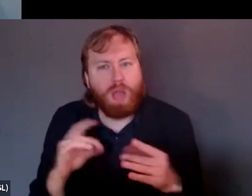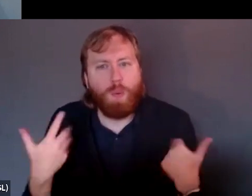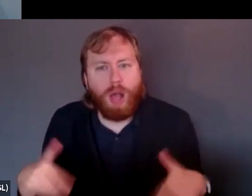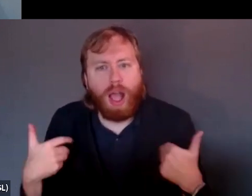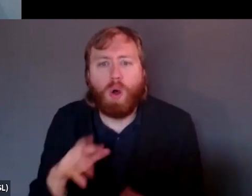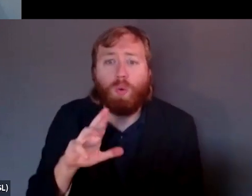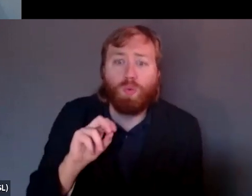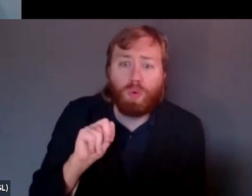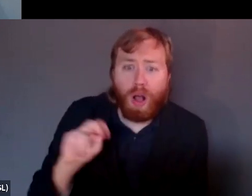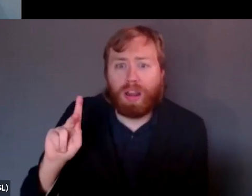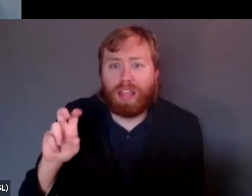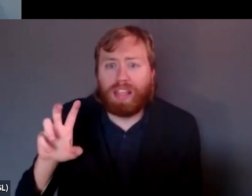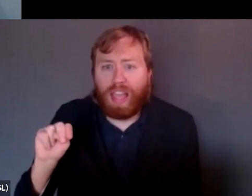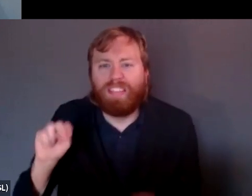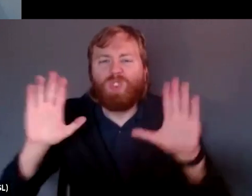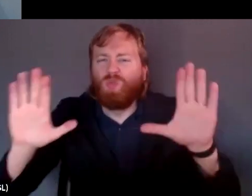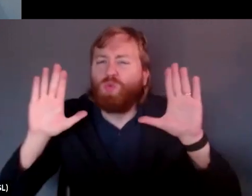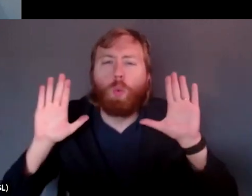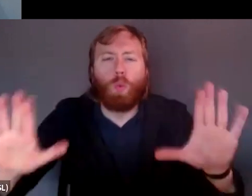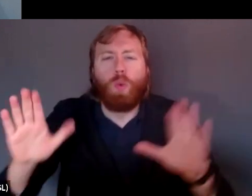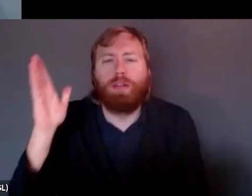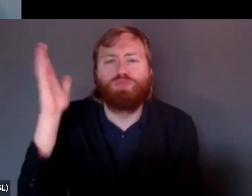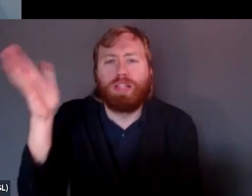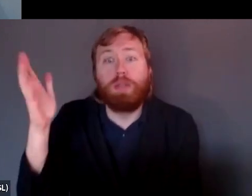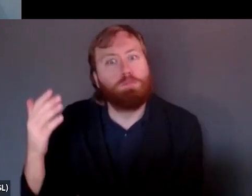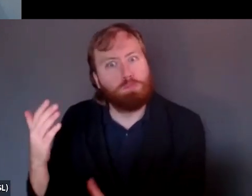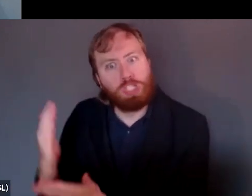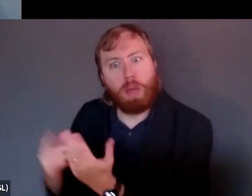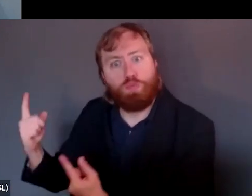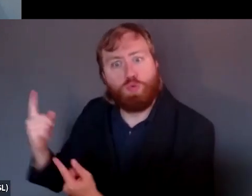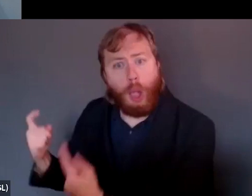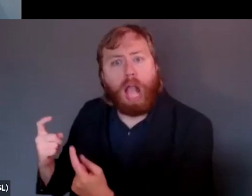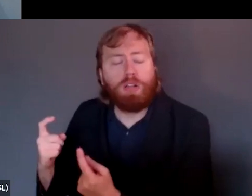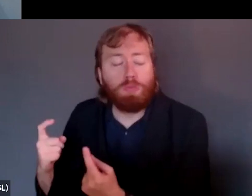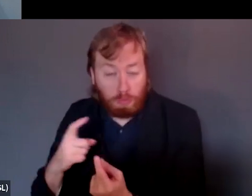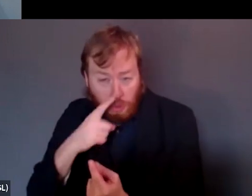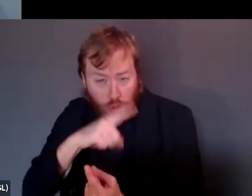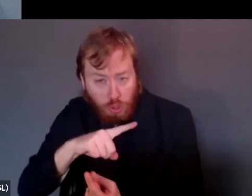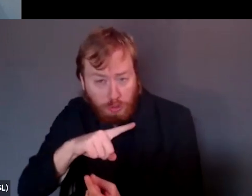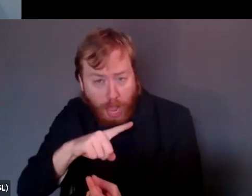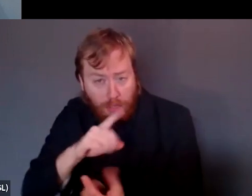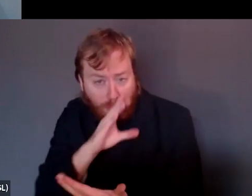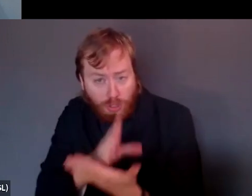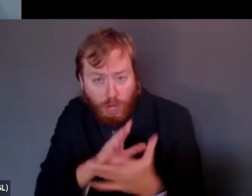I do have some questions. Do you want to stop sharing? Oh, yes.